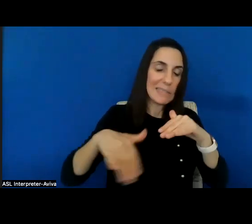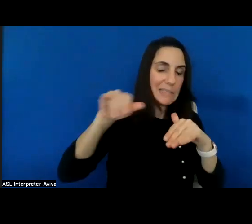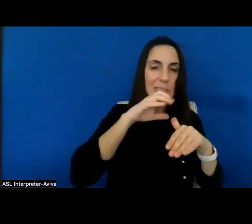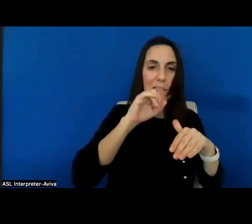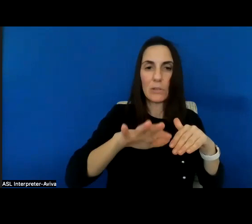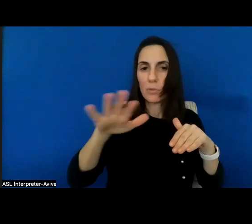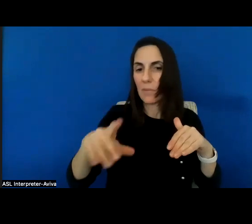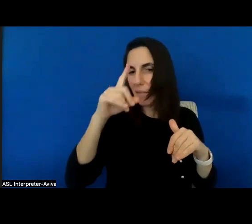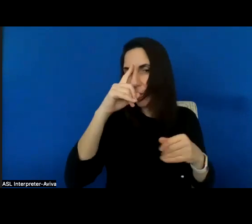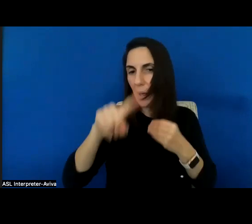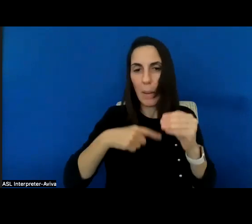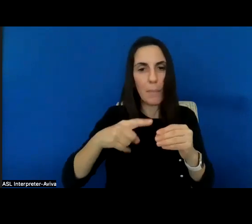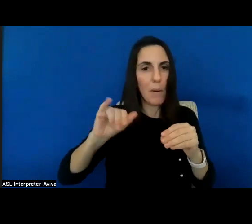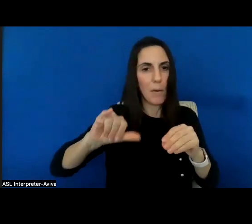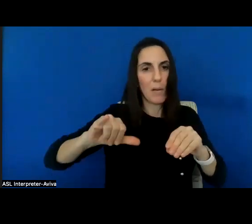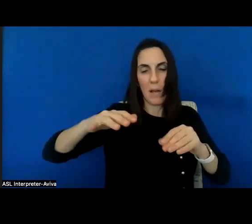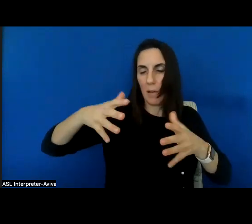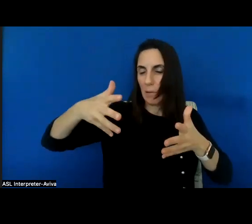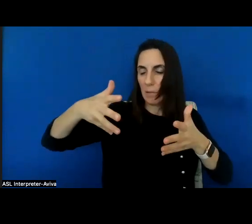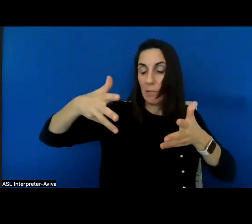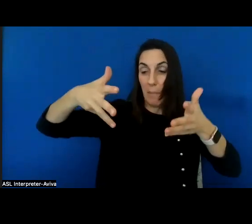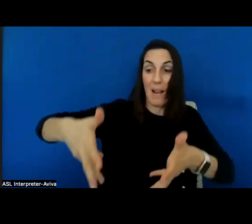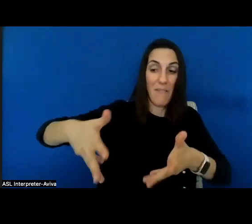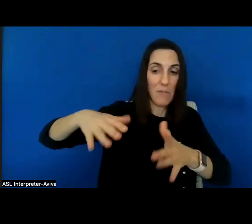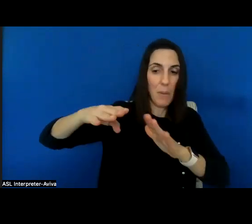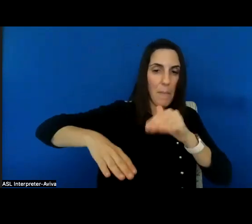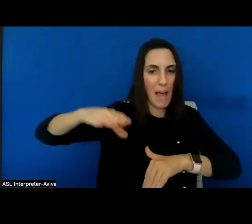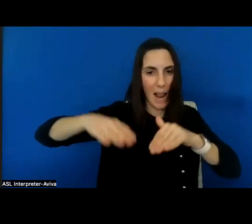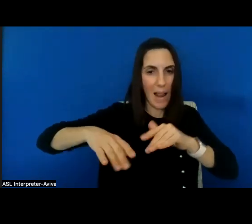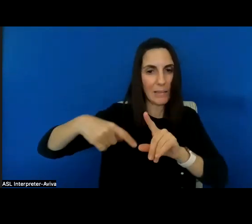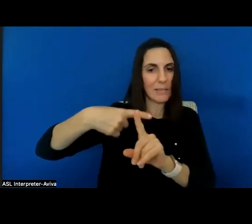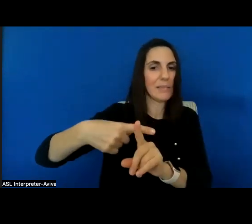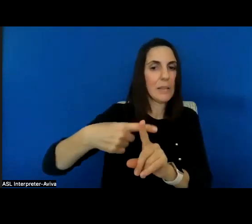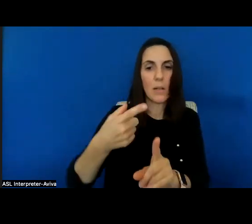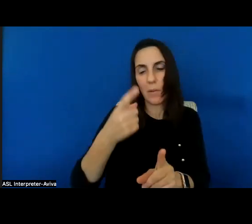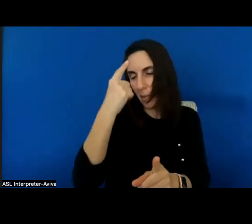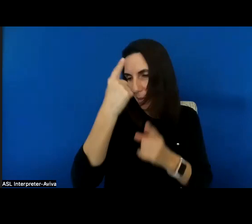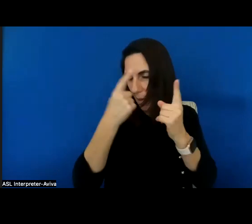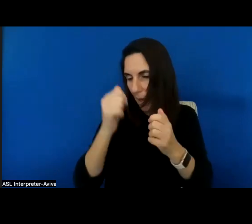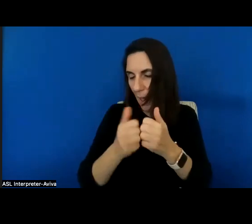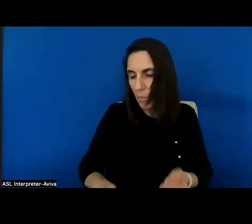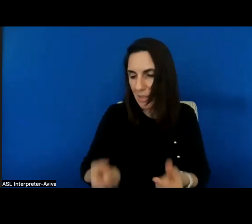about ways to spin that down, or you know not, and then it would go to Medicaid State